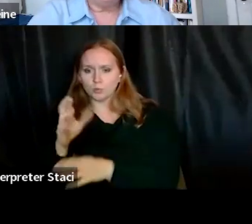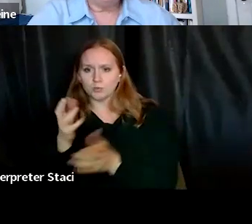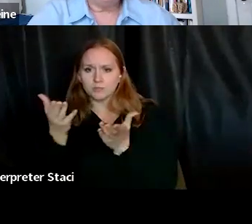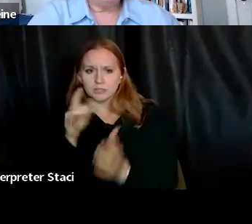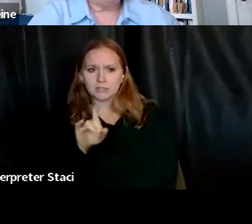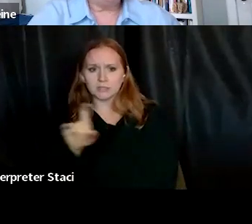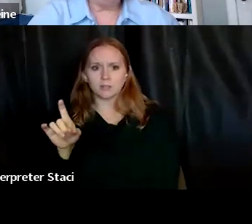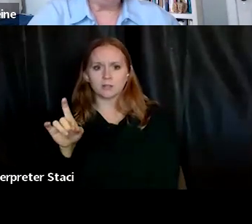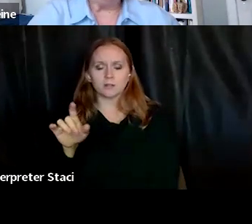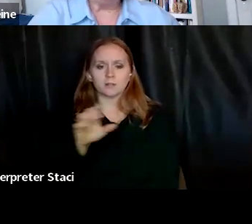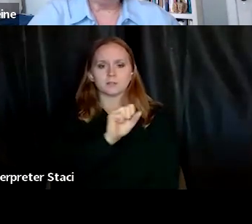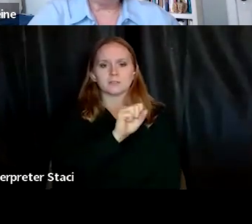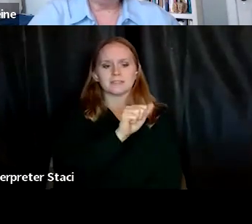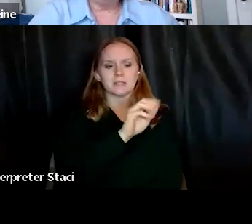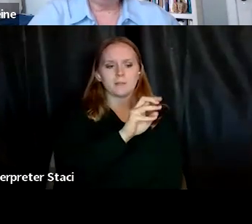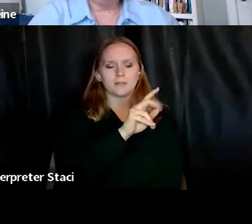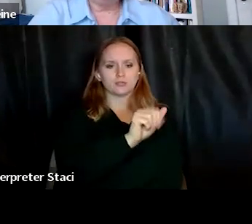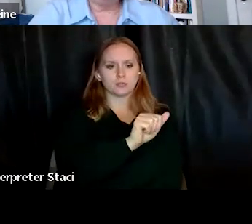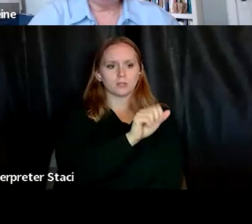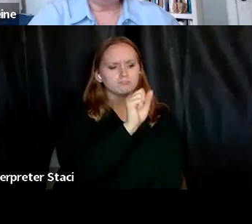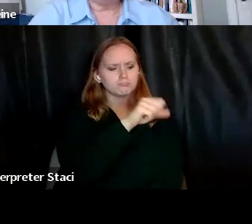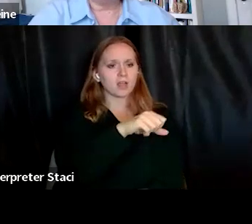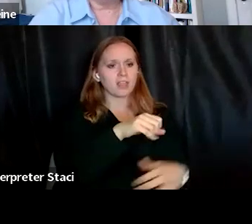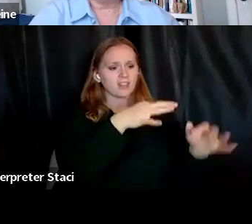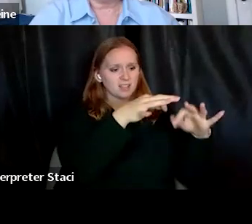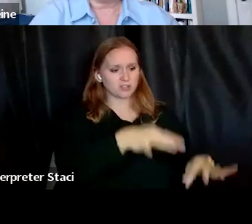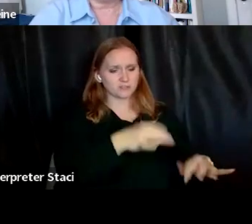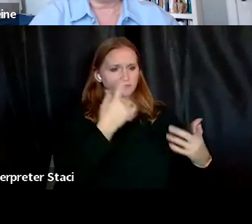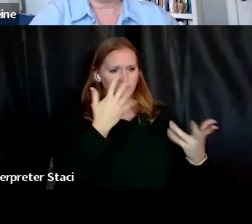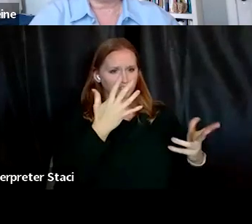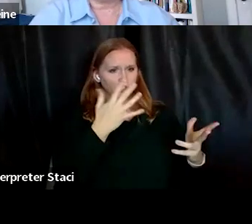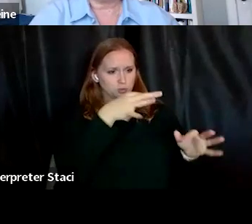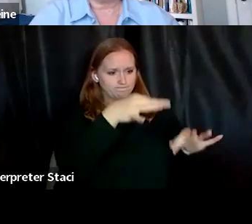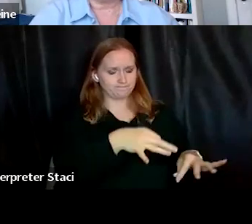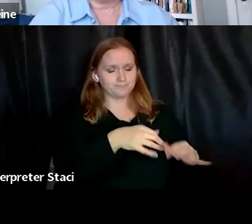Yeah, I mean just kind of piggybacking off of the definition you just gave, Pam. So, you know, just letting it be known.